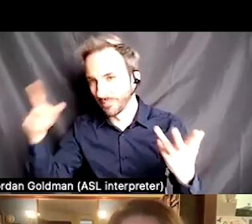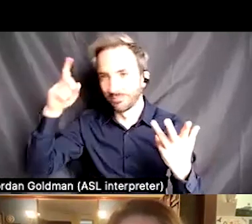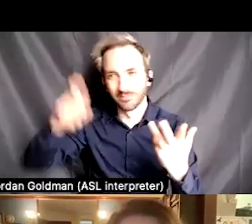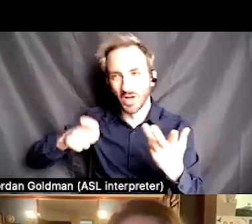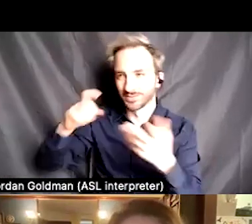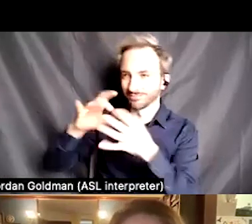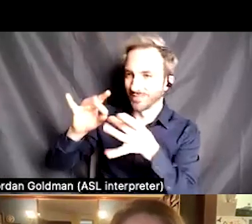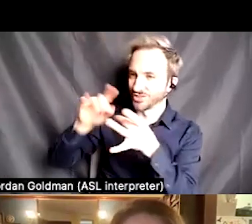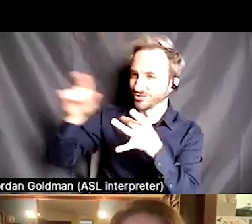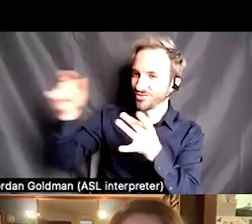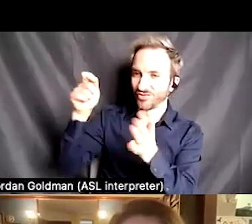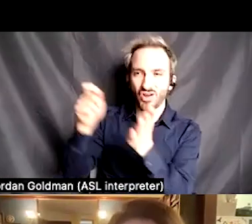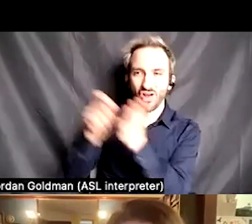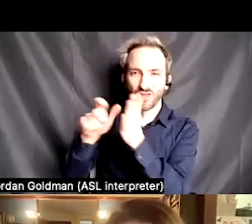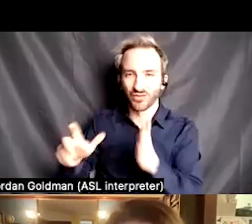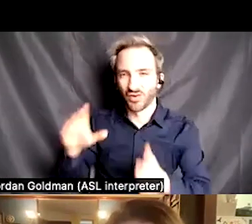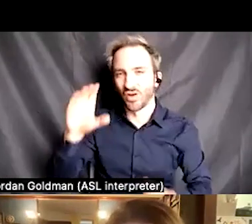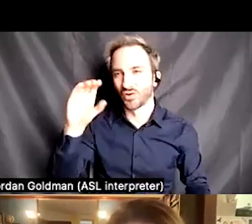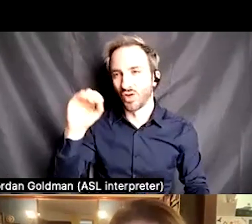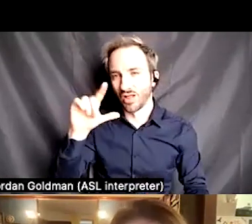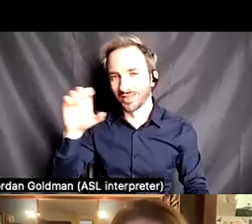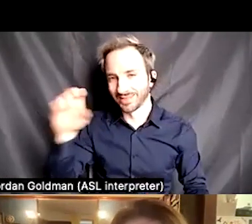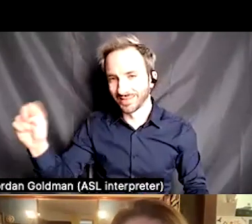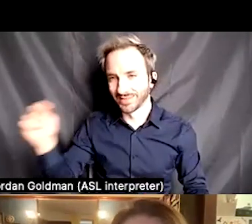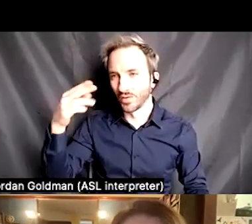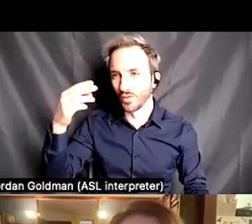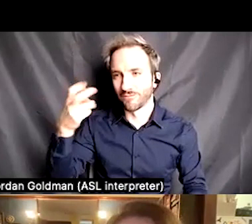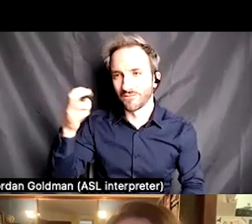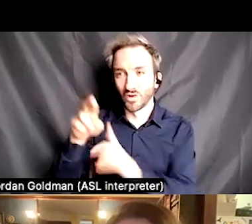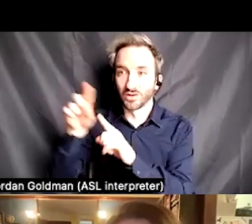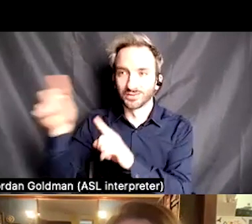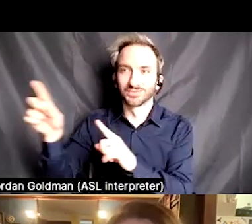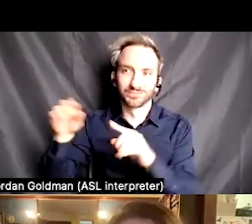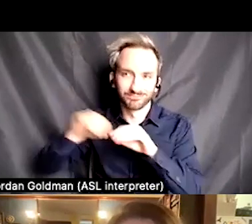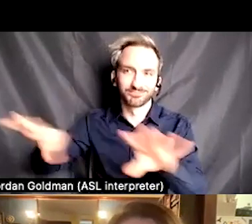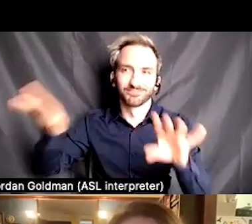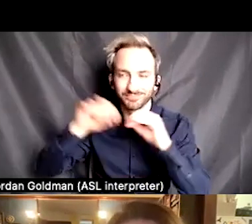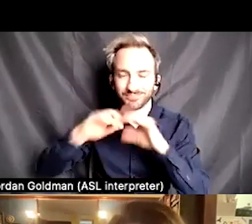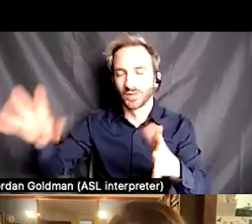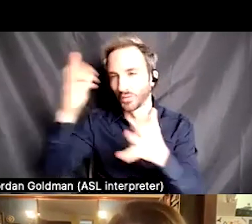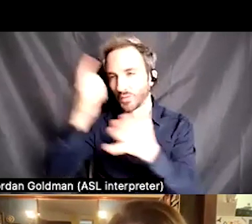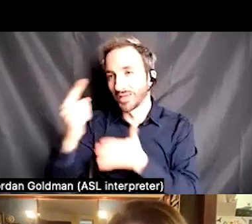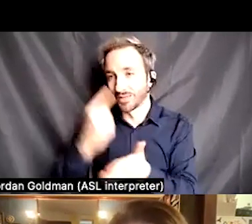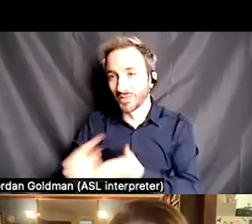titles dominated week after week through much of the year. 5 of the top 10 bestselling titles